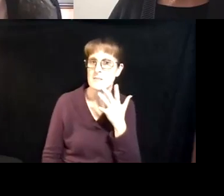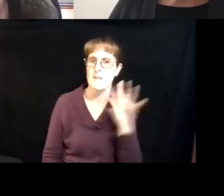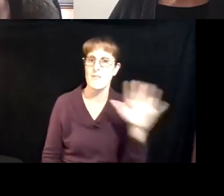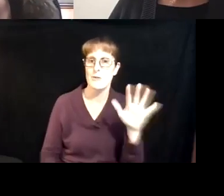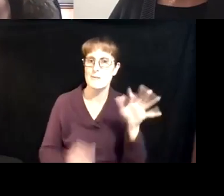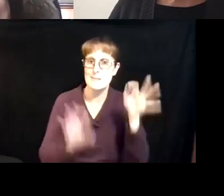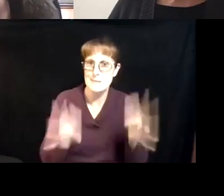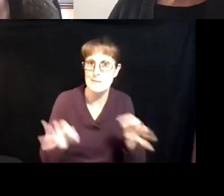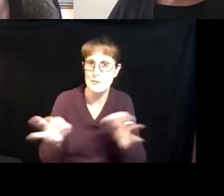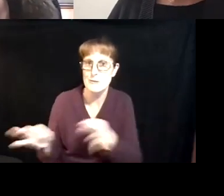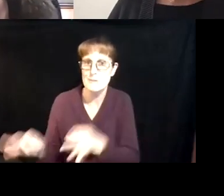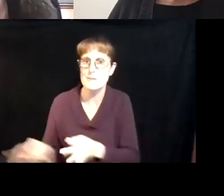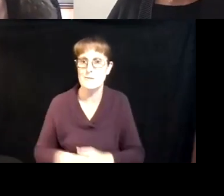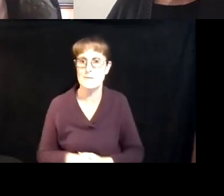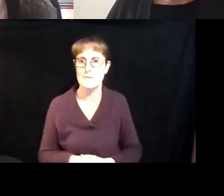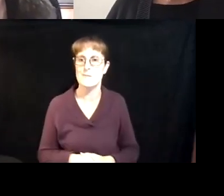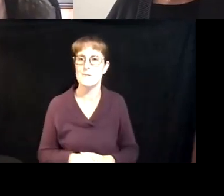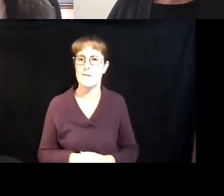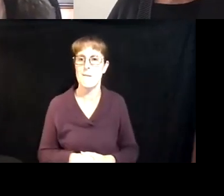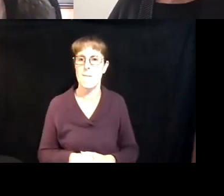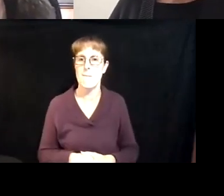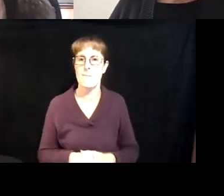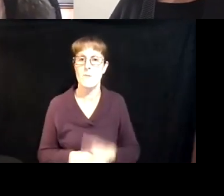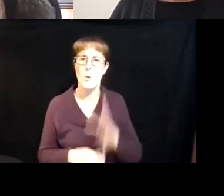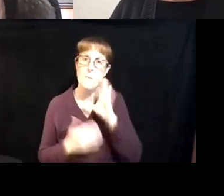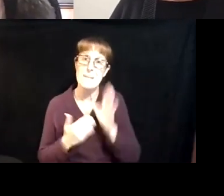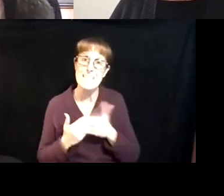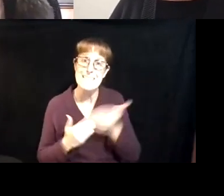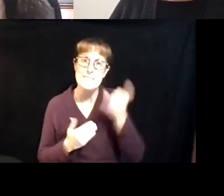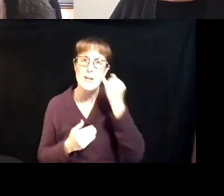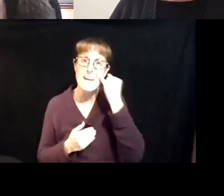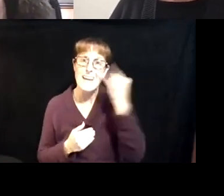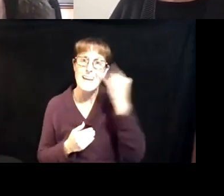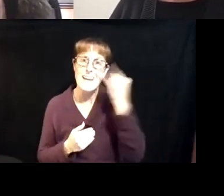It makes it easier for everybody if we can actually follow those choices,